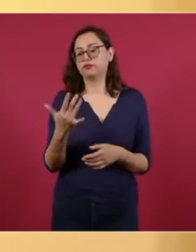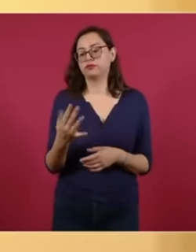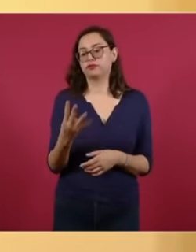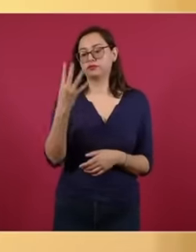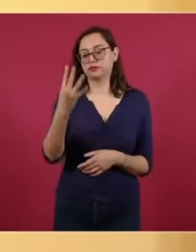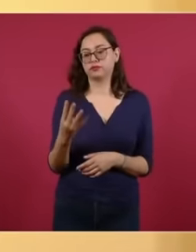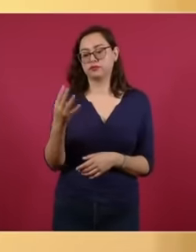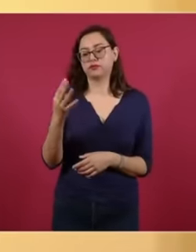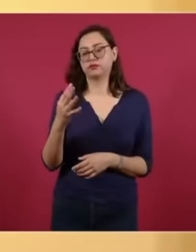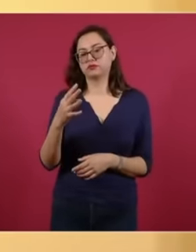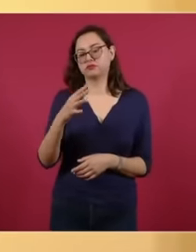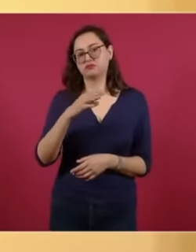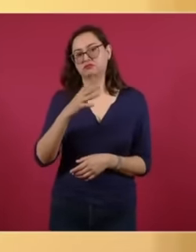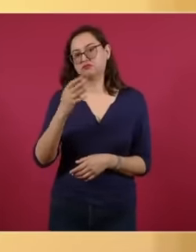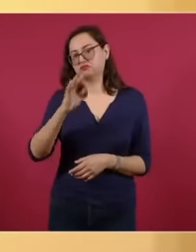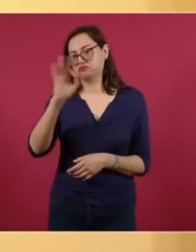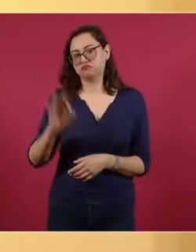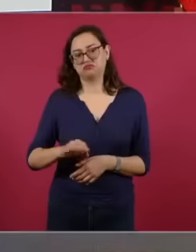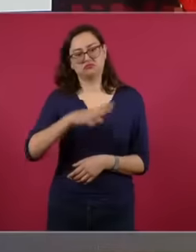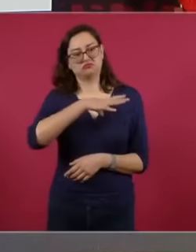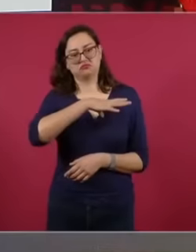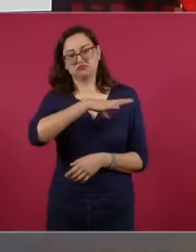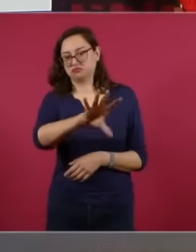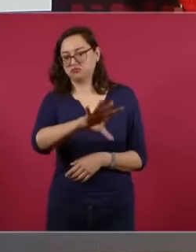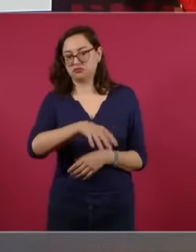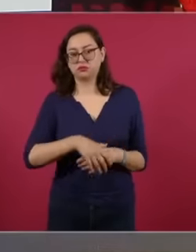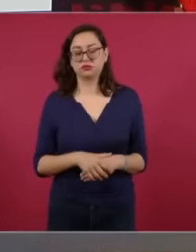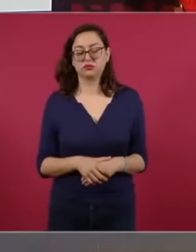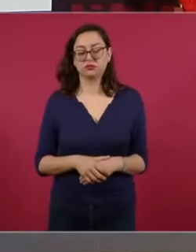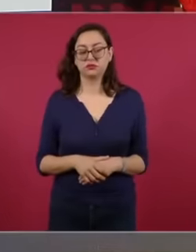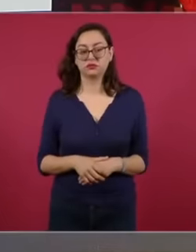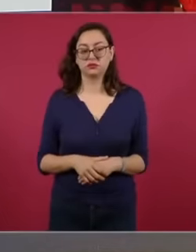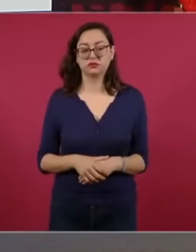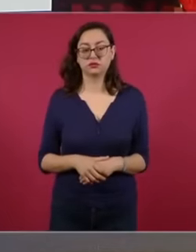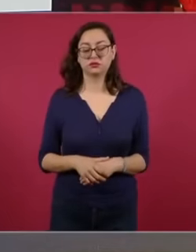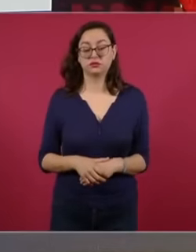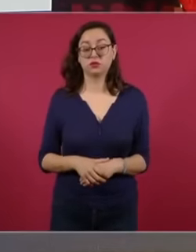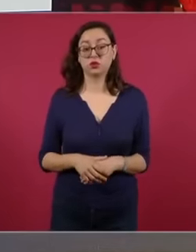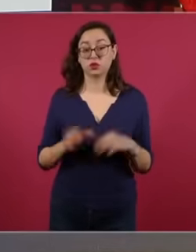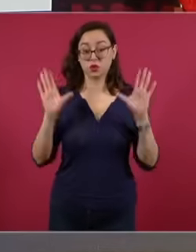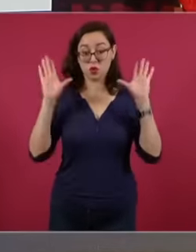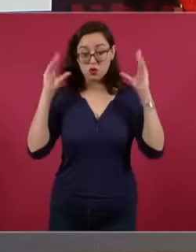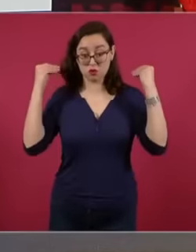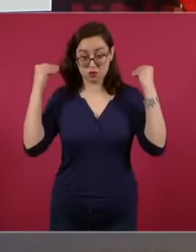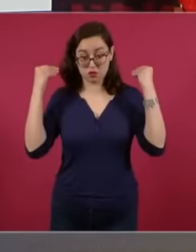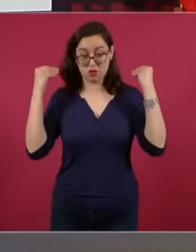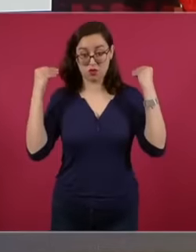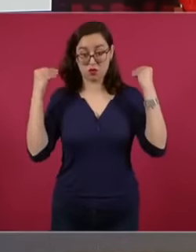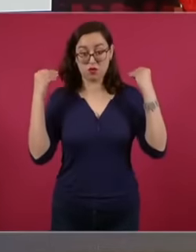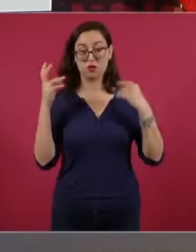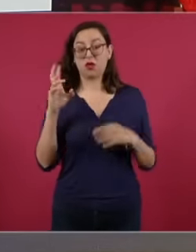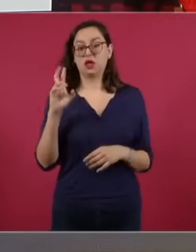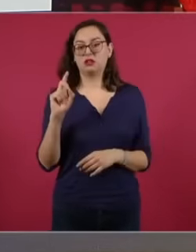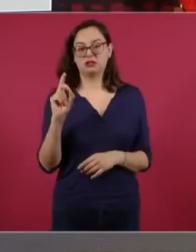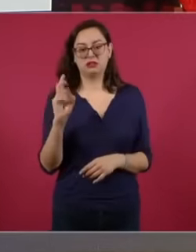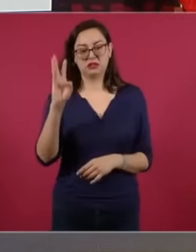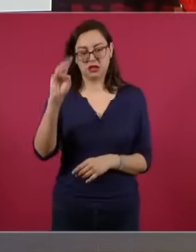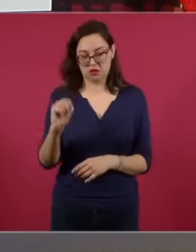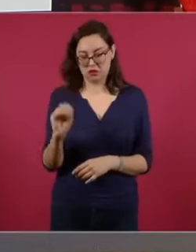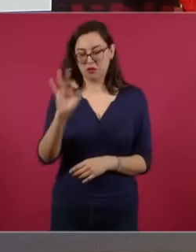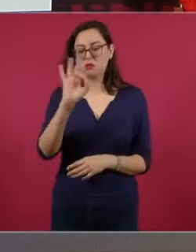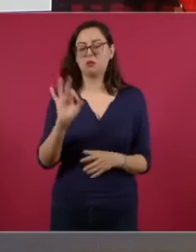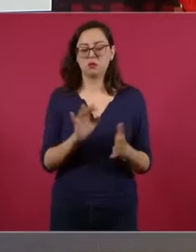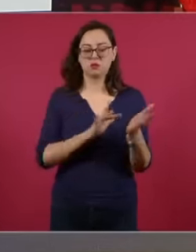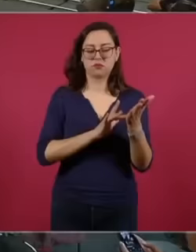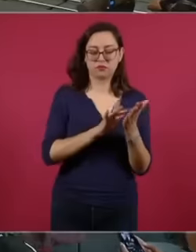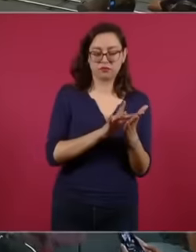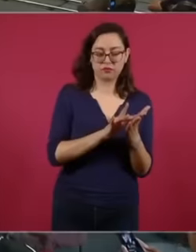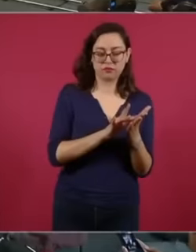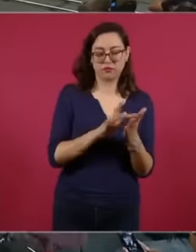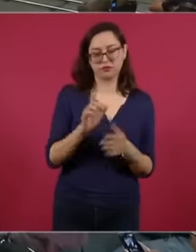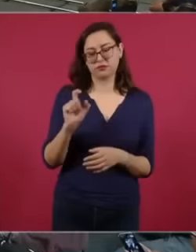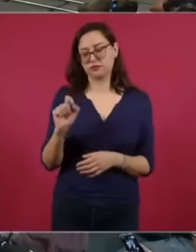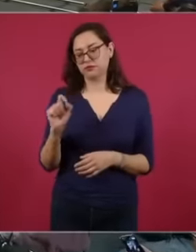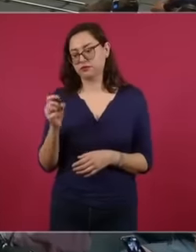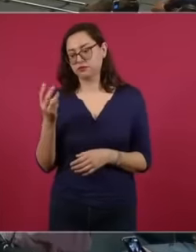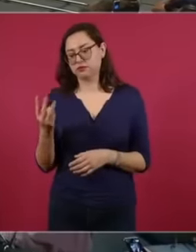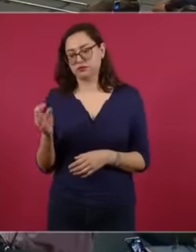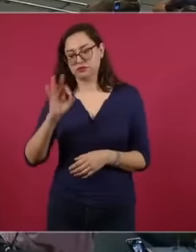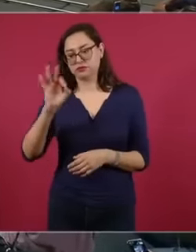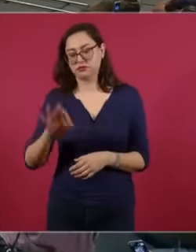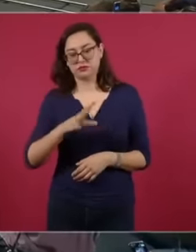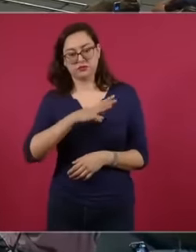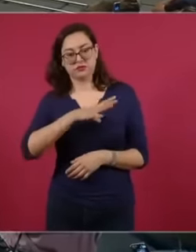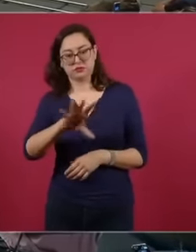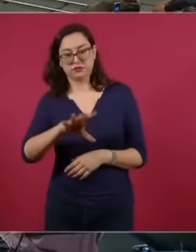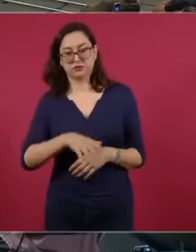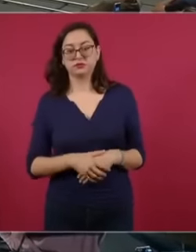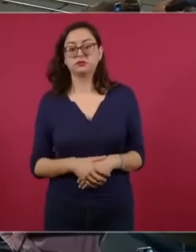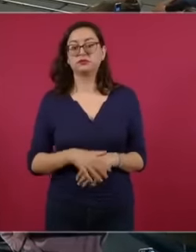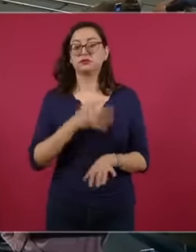rejection Dick from Holland has 39 approval and bu 23 rejection Joe biden who is there in the